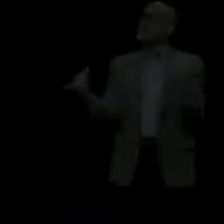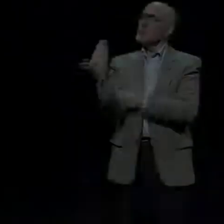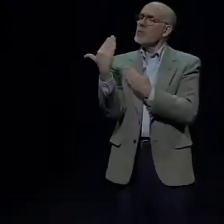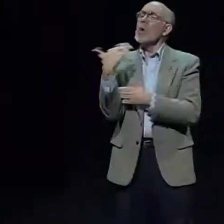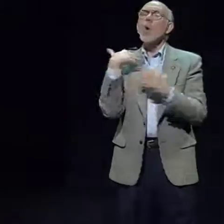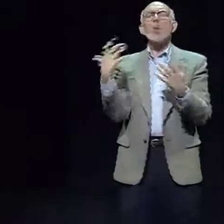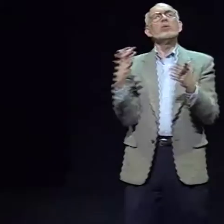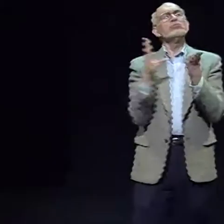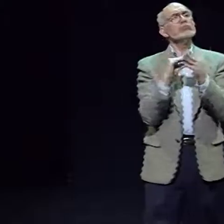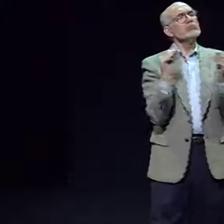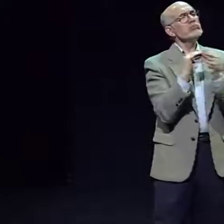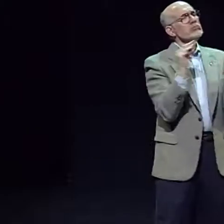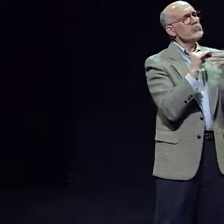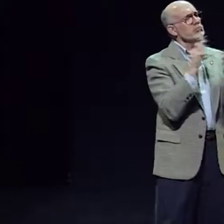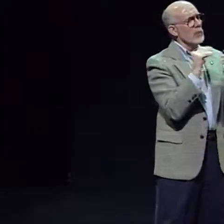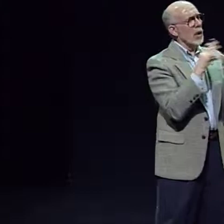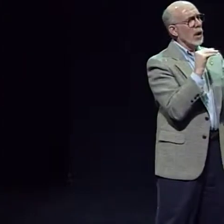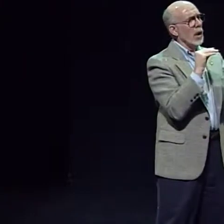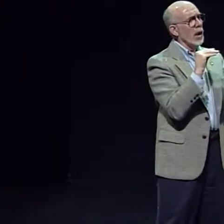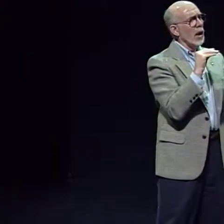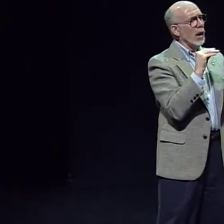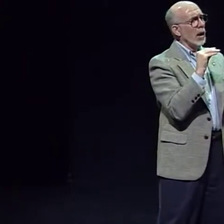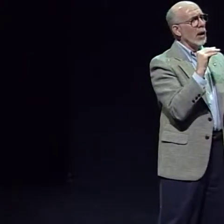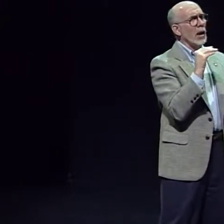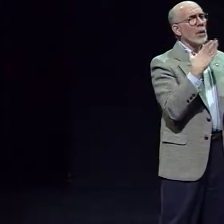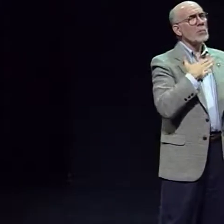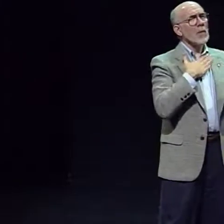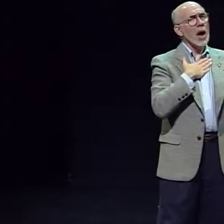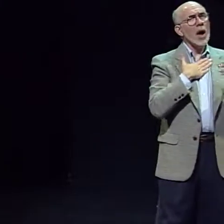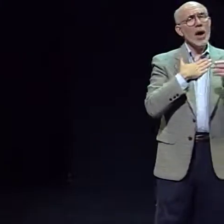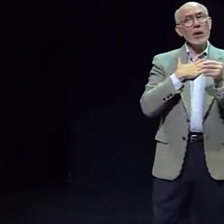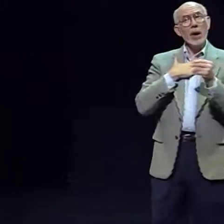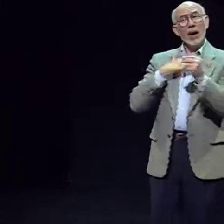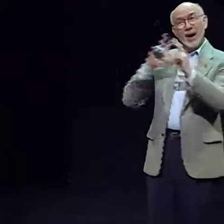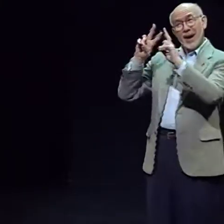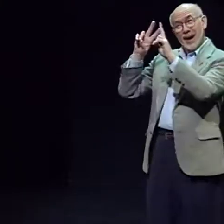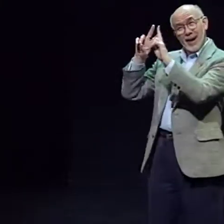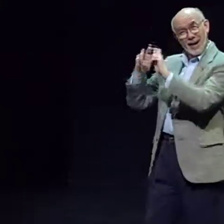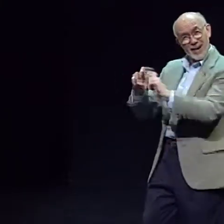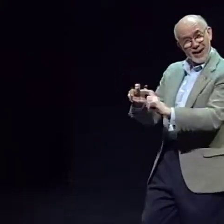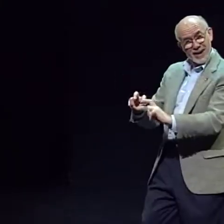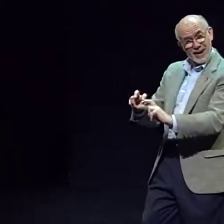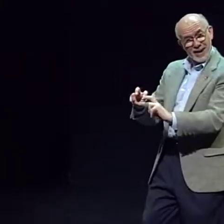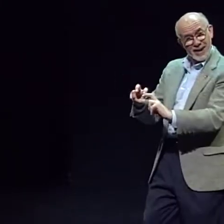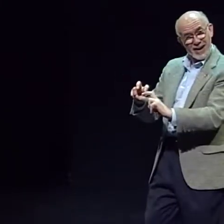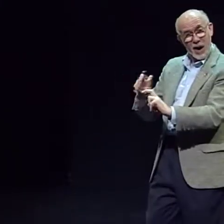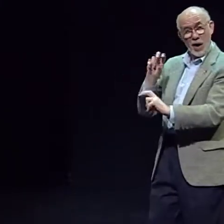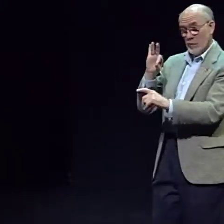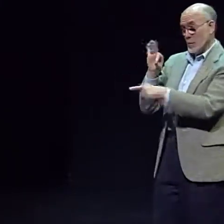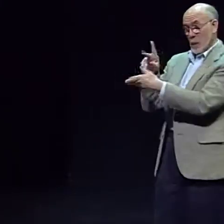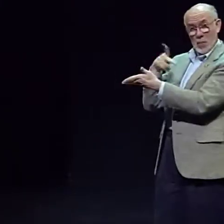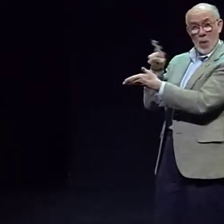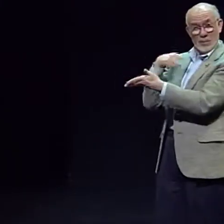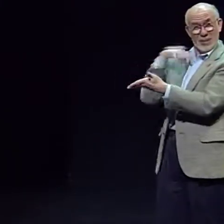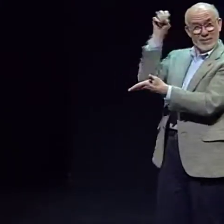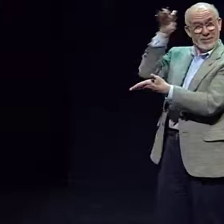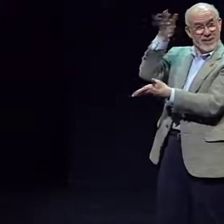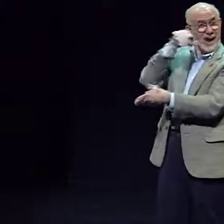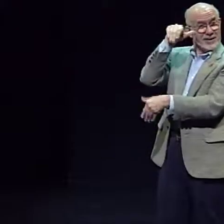THIS MORNING, I WANT TO SHARE WITH YOU AN ANALYSIS,